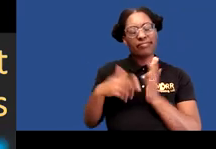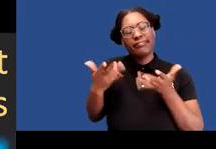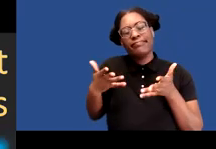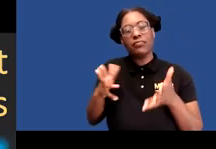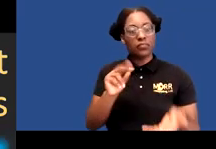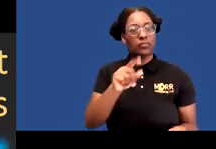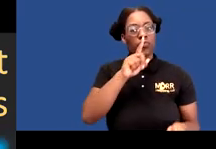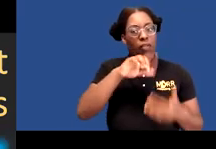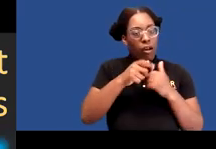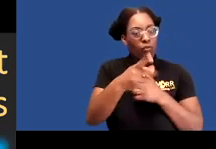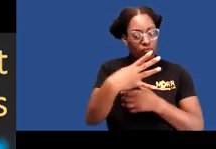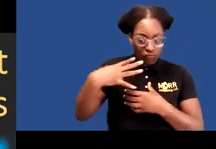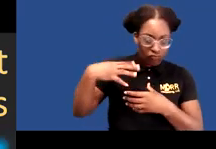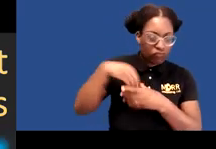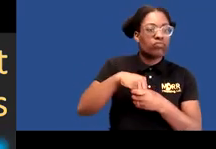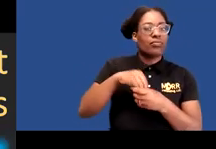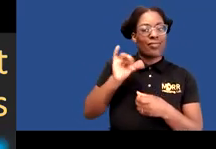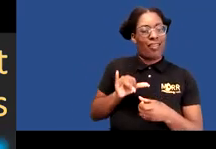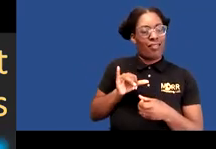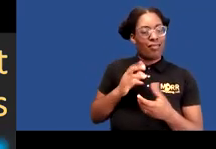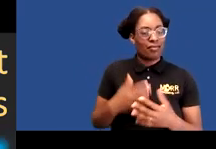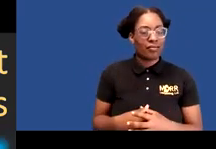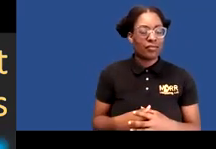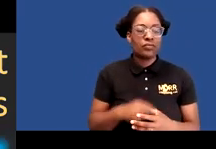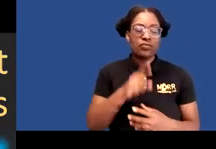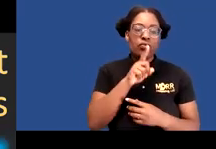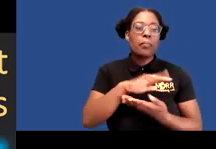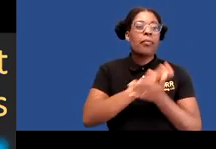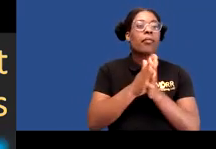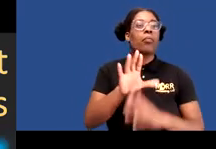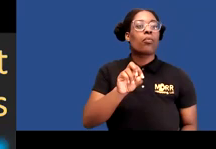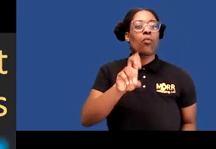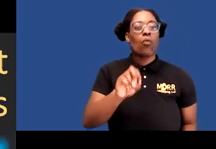So making that a core value of what you do through your center. And then tutor feedback,